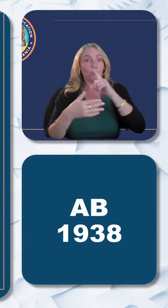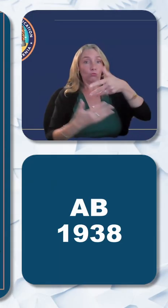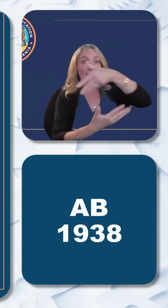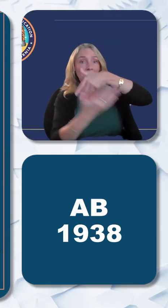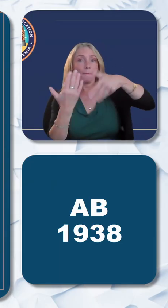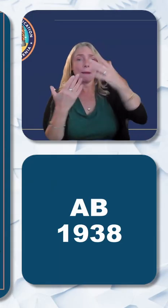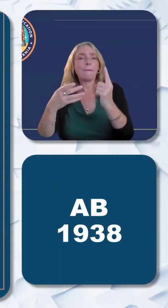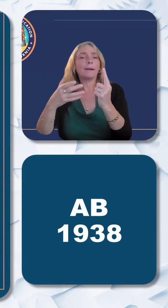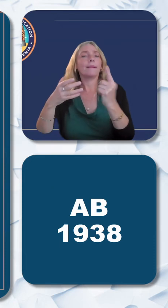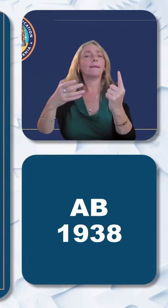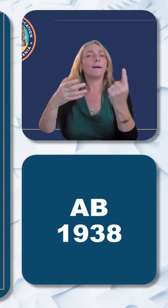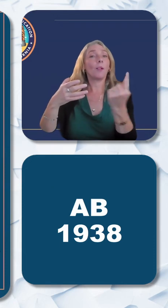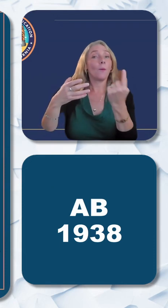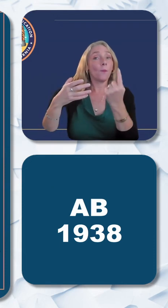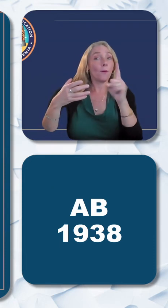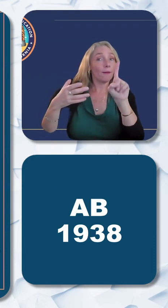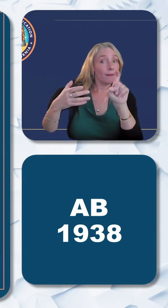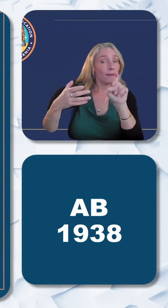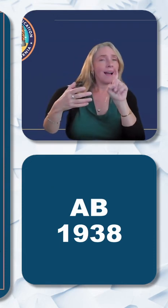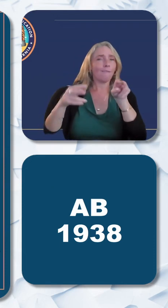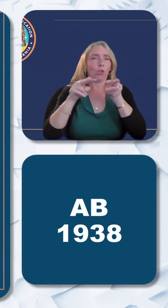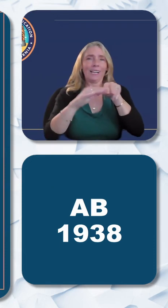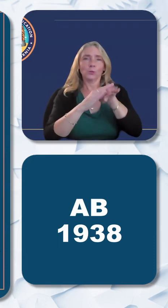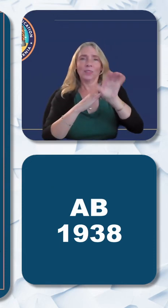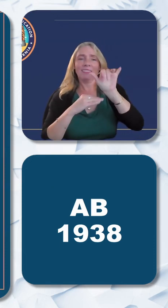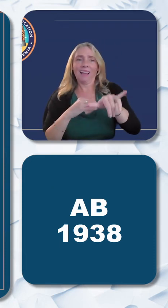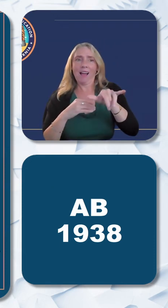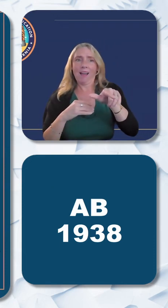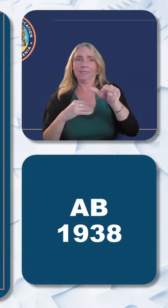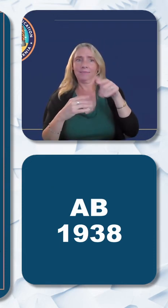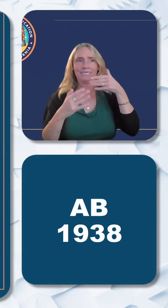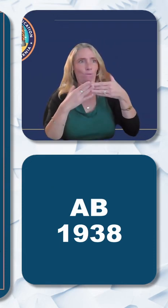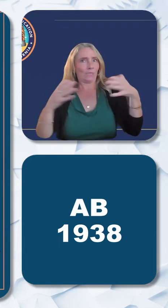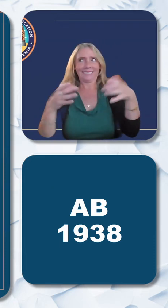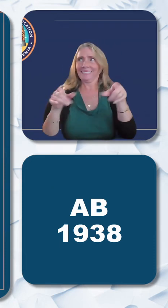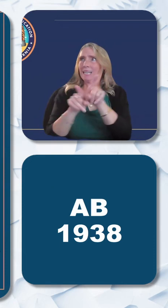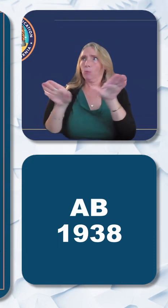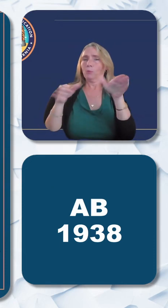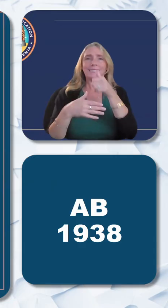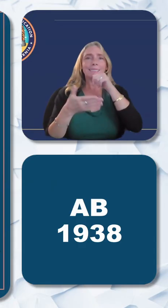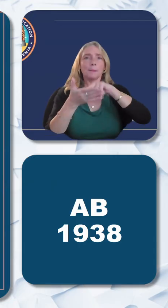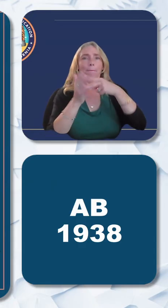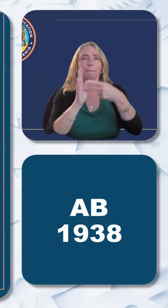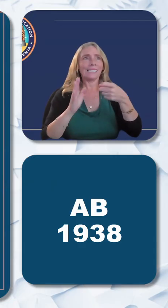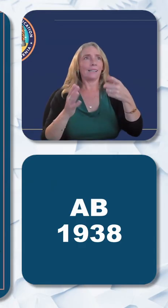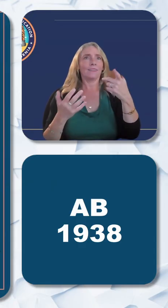they may be in the same room as other peers, but they're not actually engaging in conversation. You need to look into that.